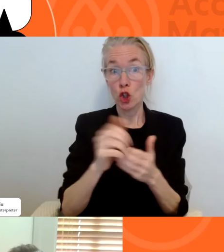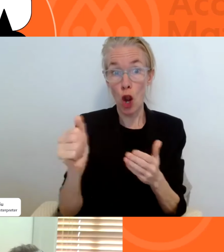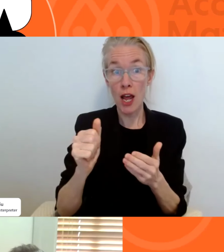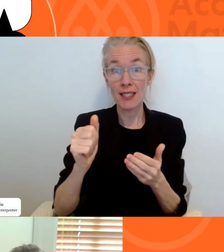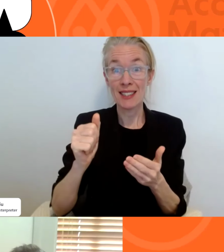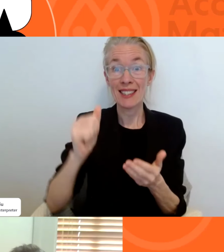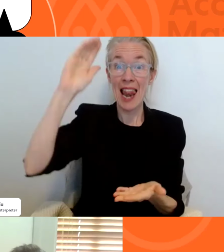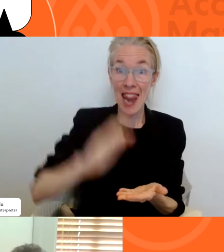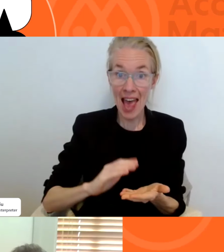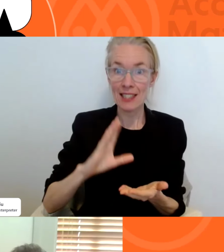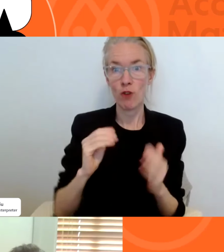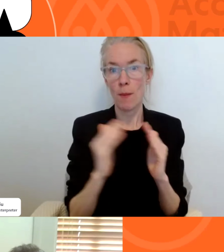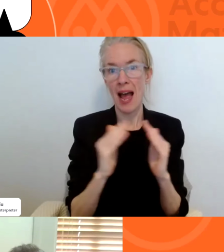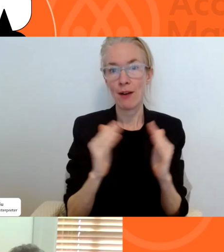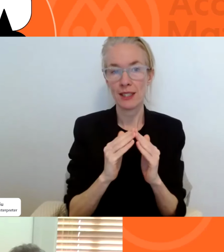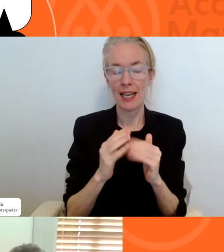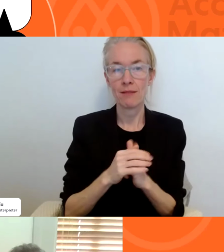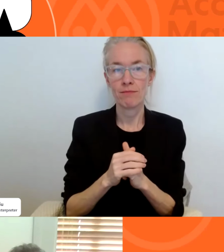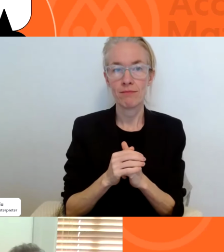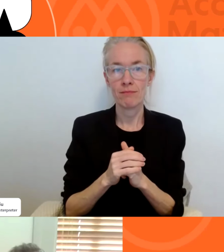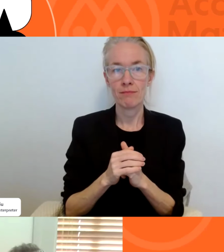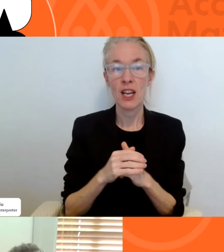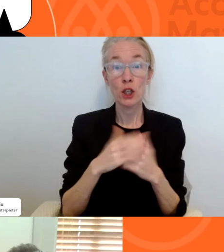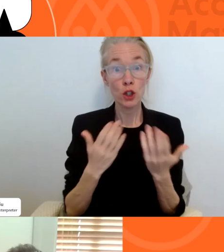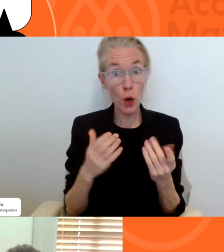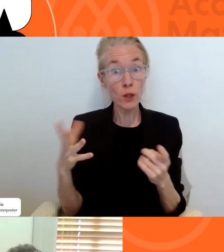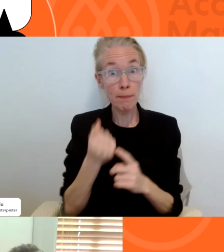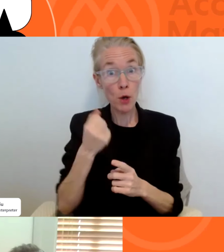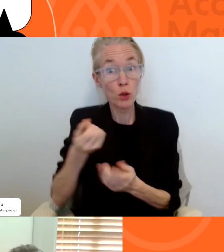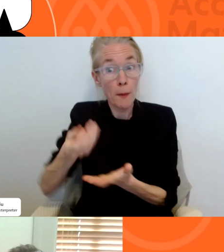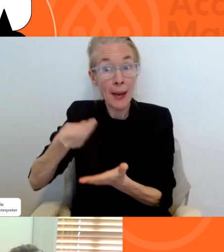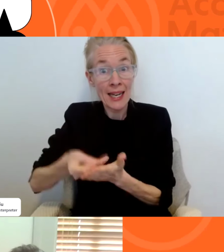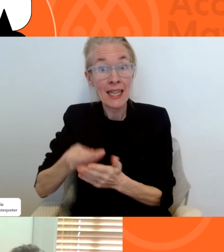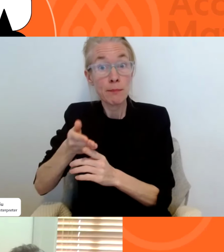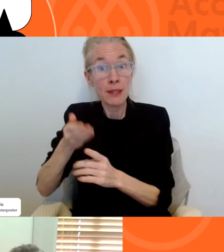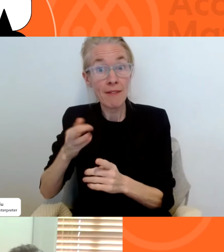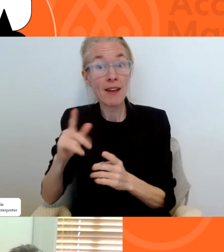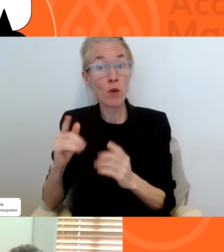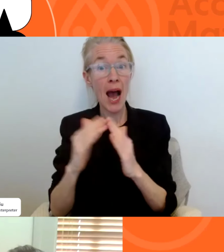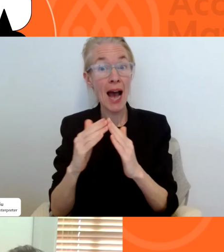of that was for new builds for Kainga Ora. That has not gone into